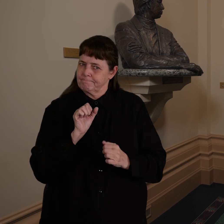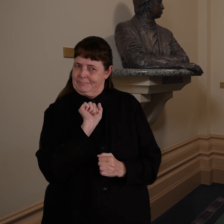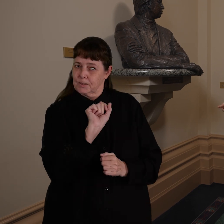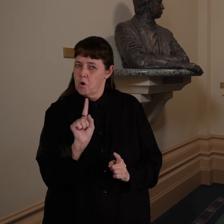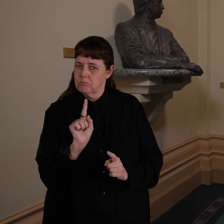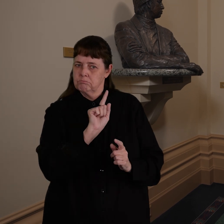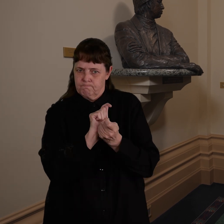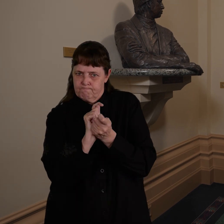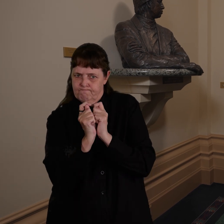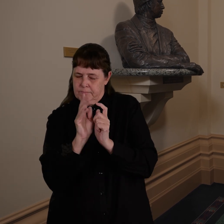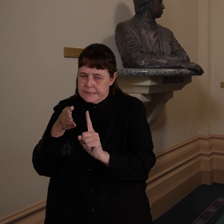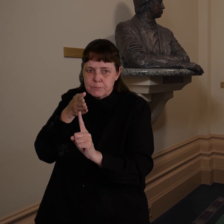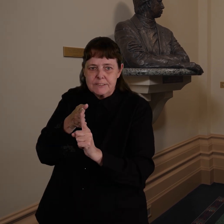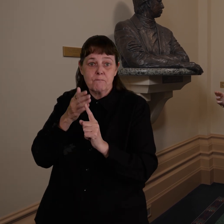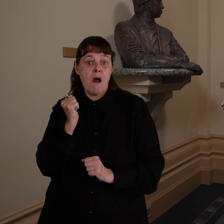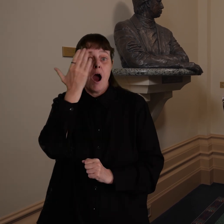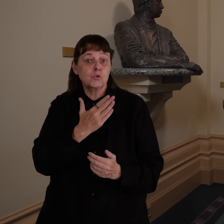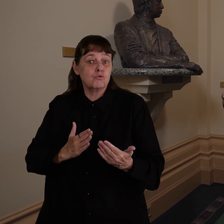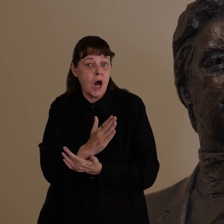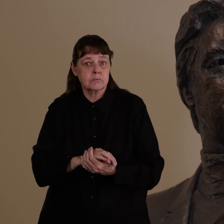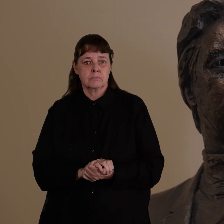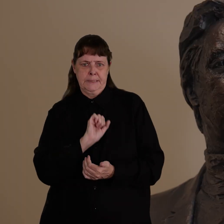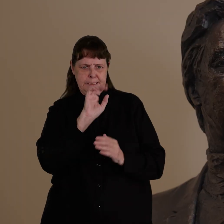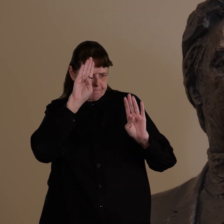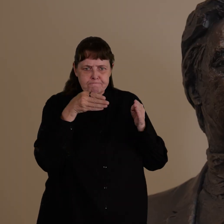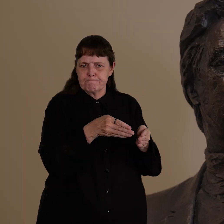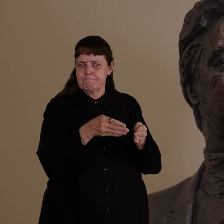interesting attire that he would wear at Parliament House. But we like to focus on